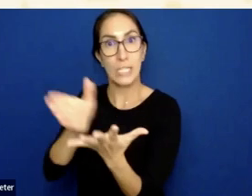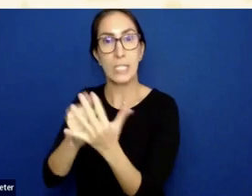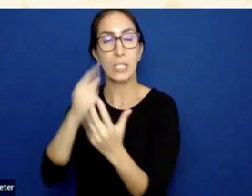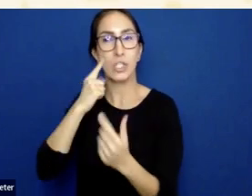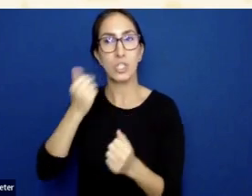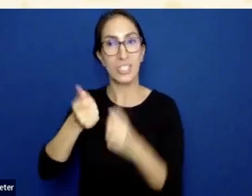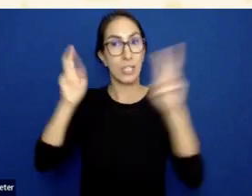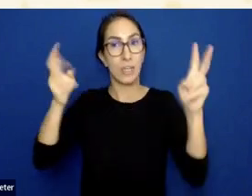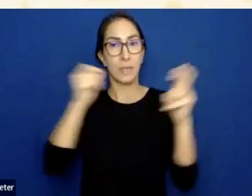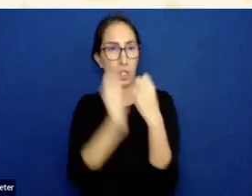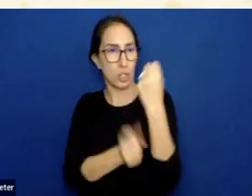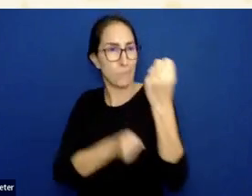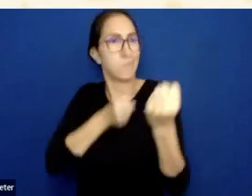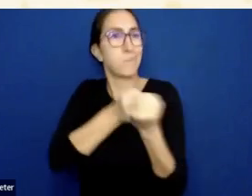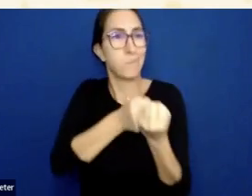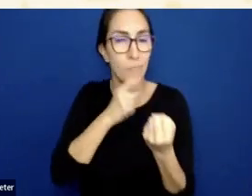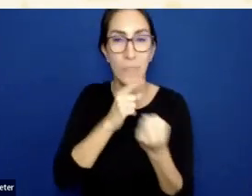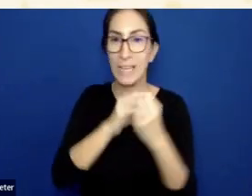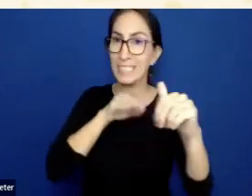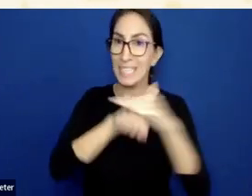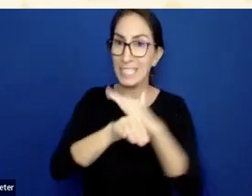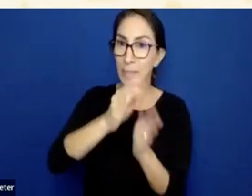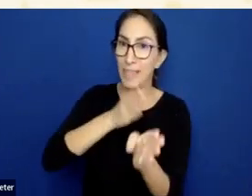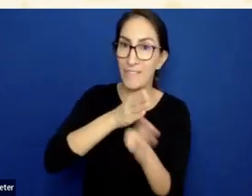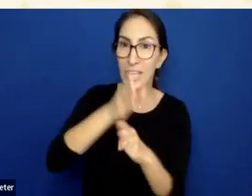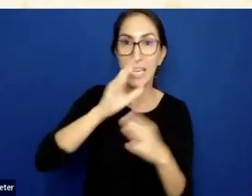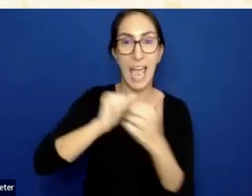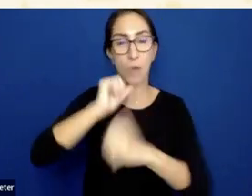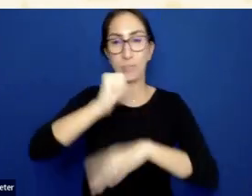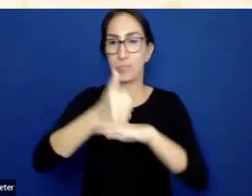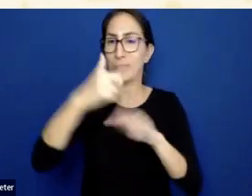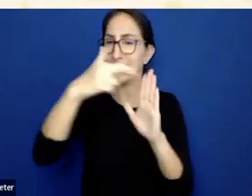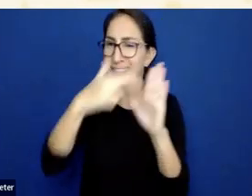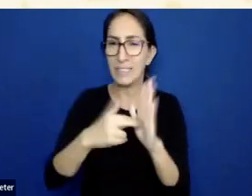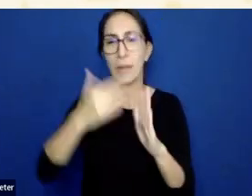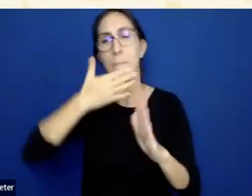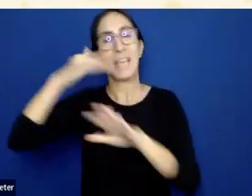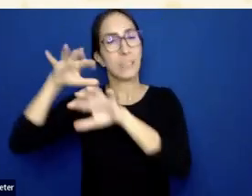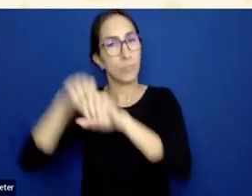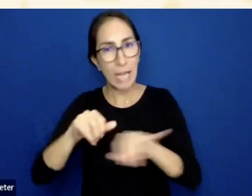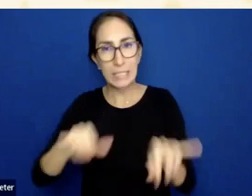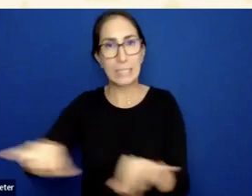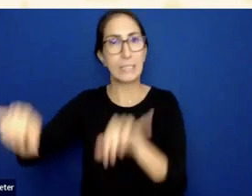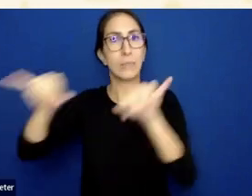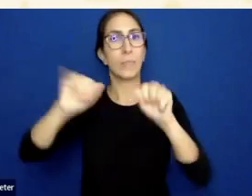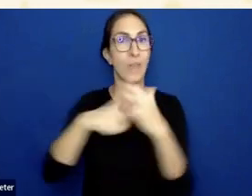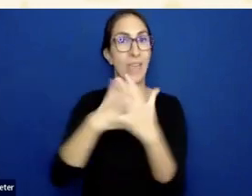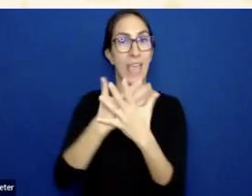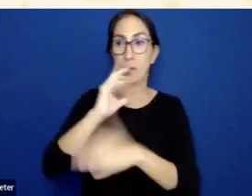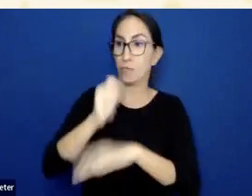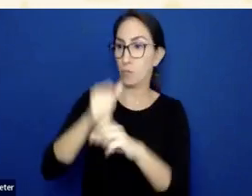by establishing guidelines, best practices, and standards related to designing and maintaining accessible websites, native apps,